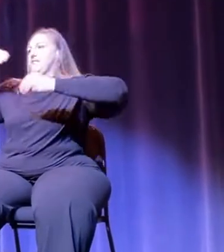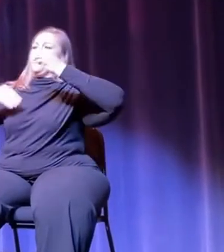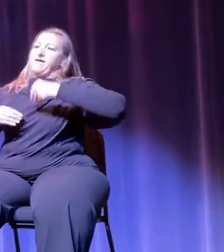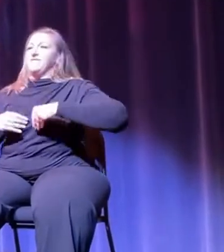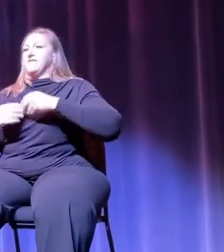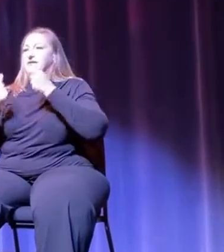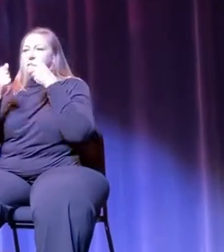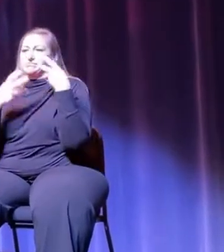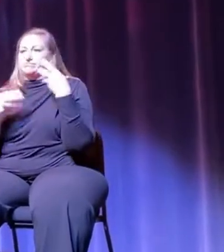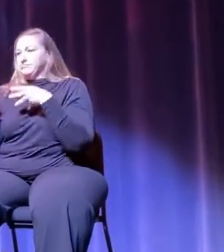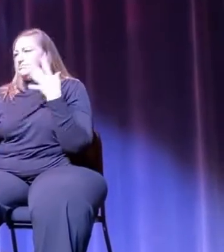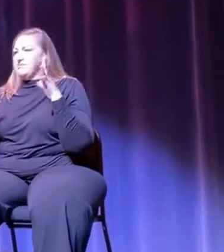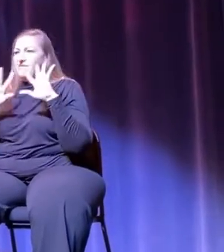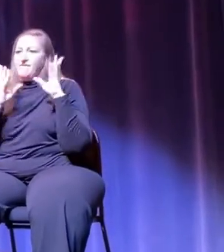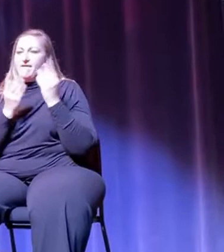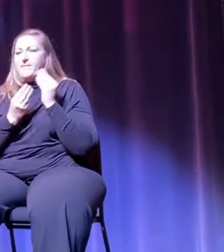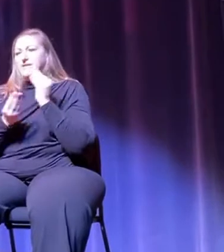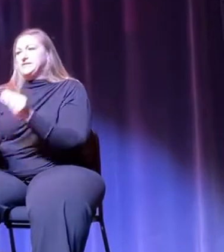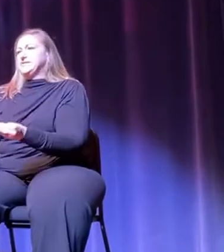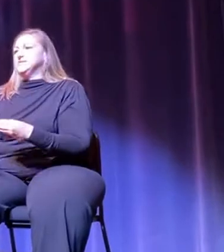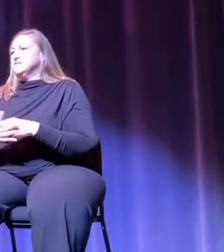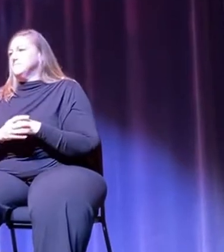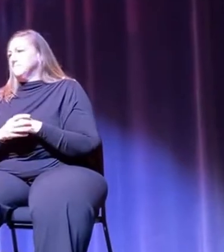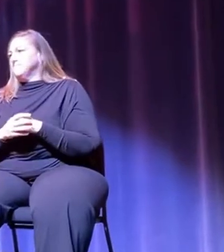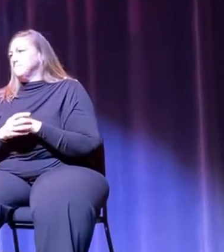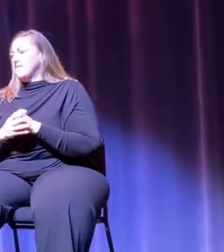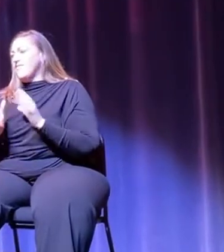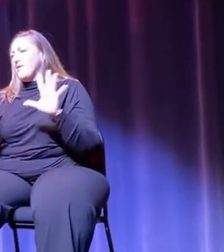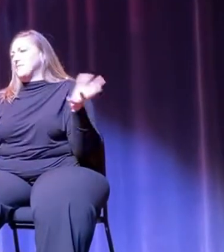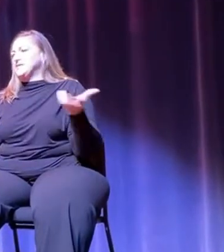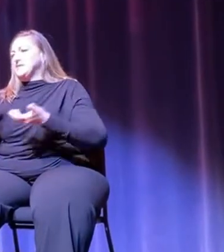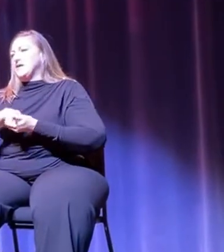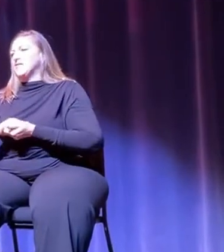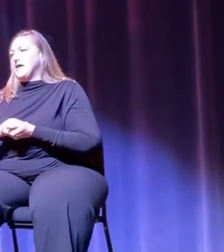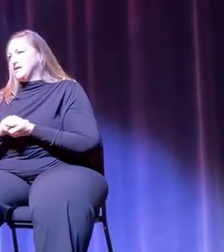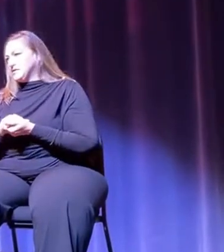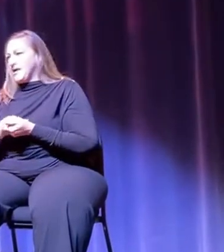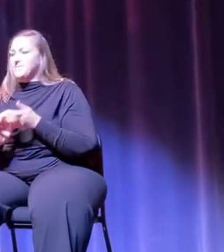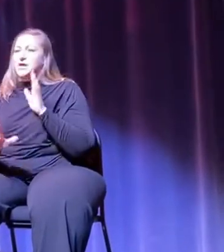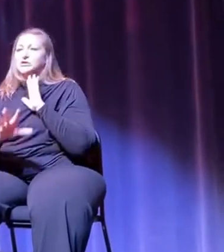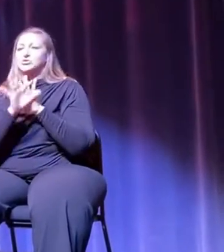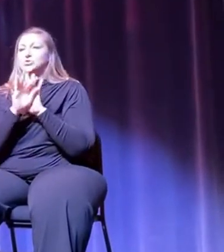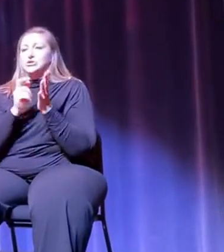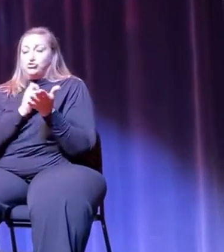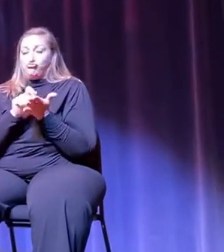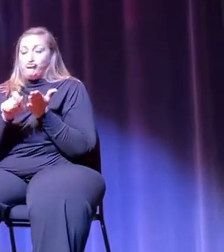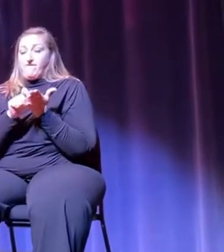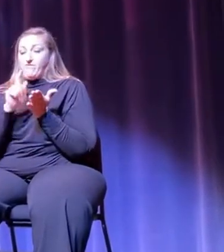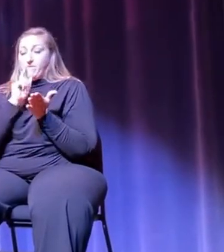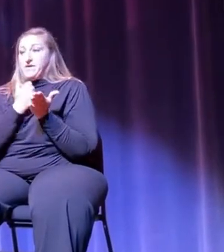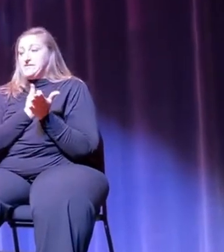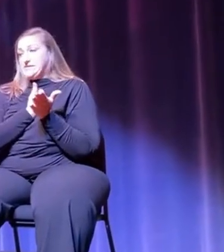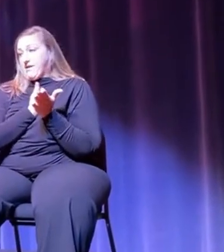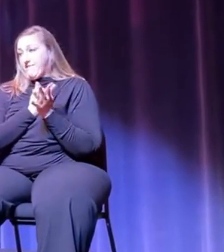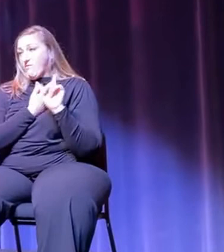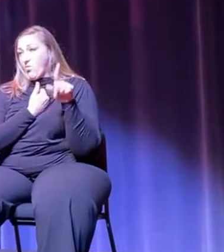multiple families and lineages and that's what makes it collective. I know I'm not choosing to write for myself only